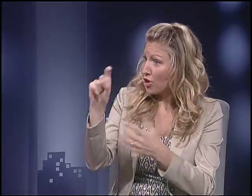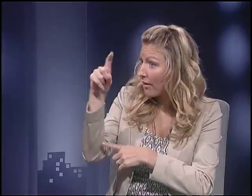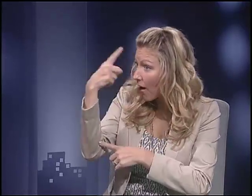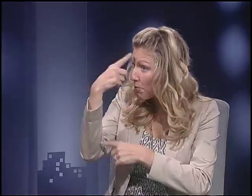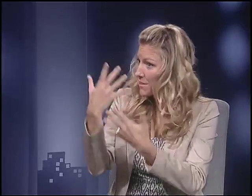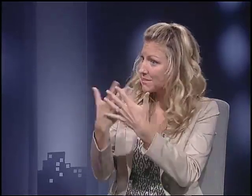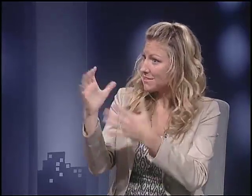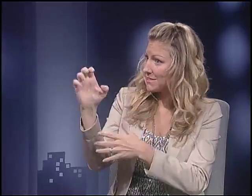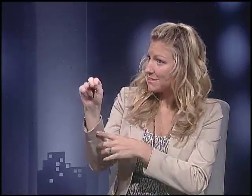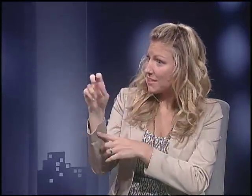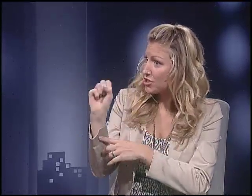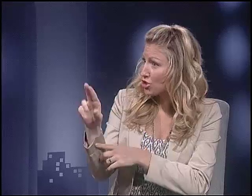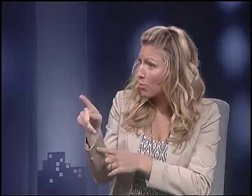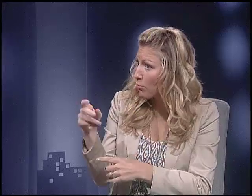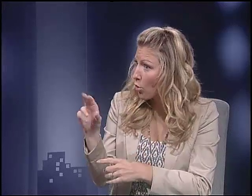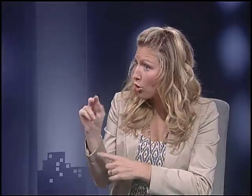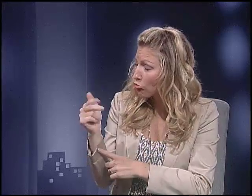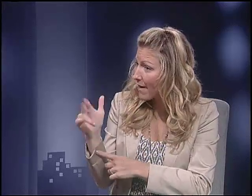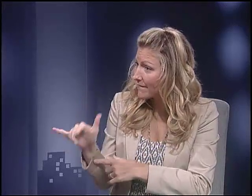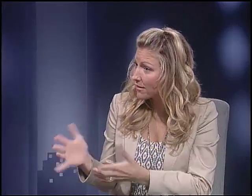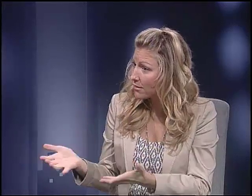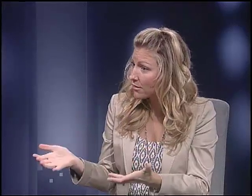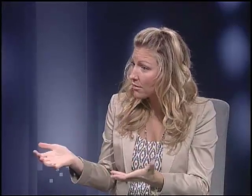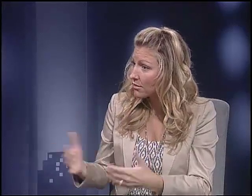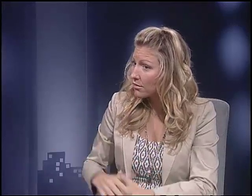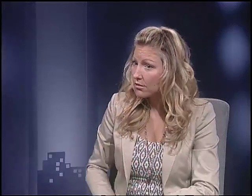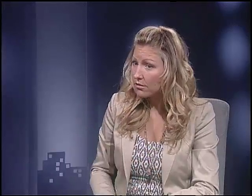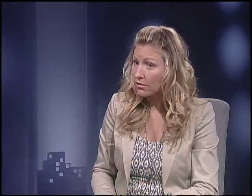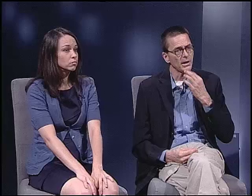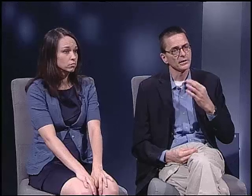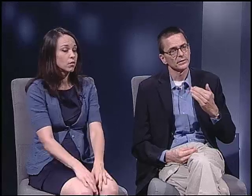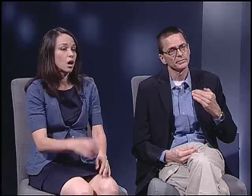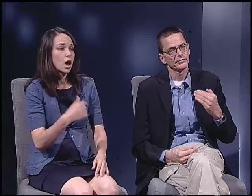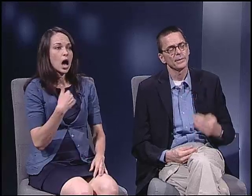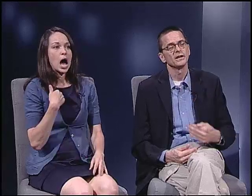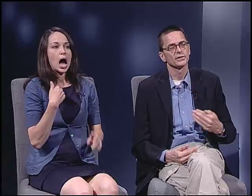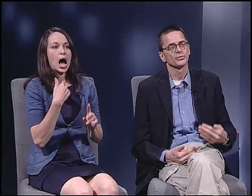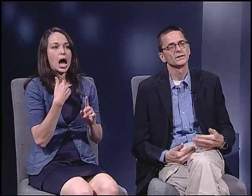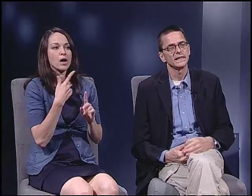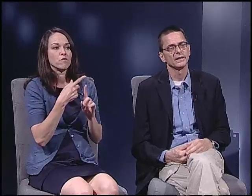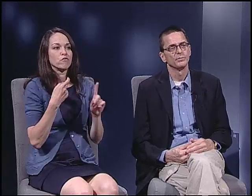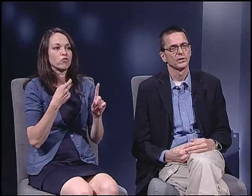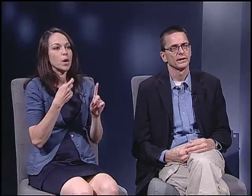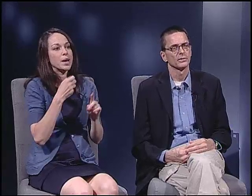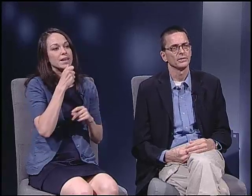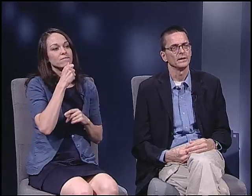so should the government censor it? I come out of a feminist critique of pornography.